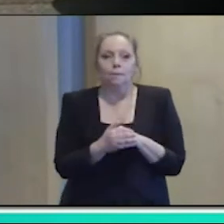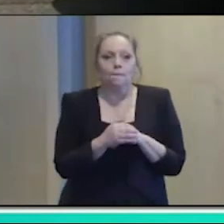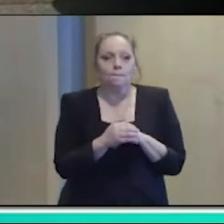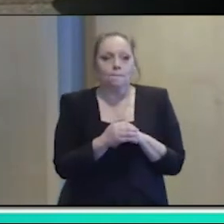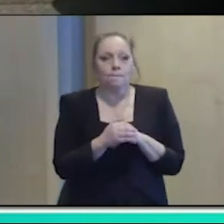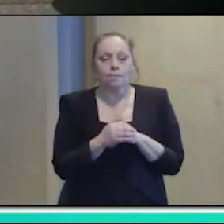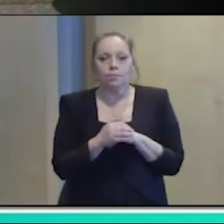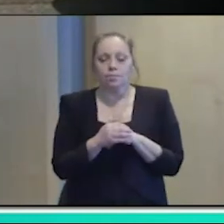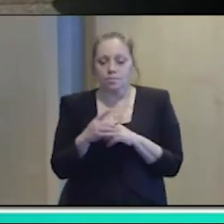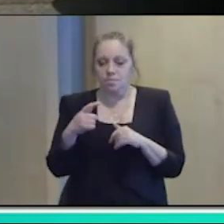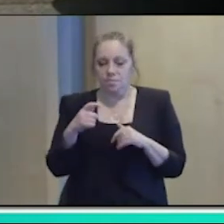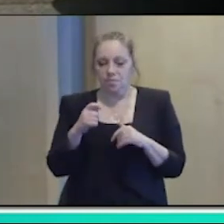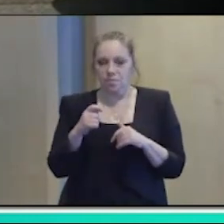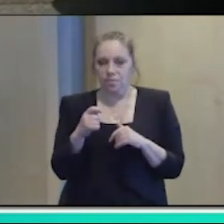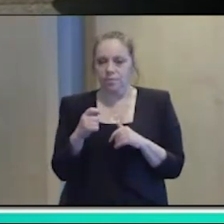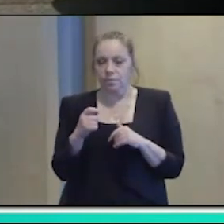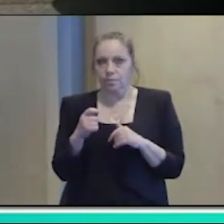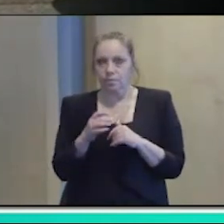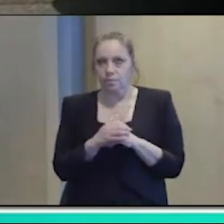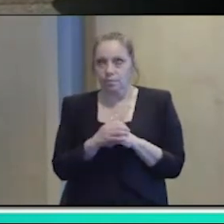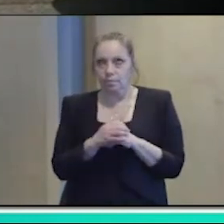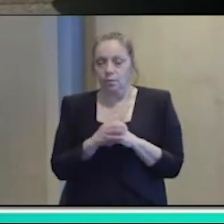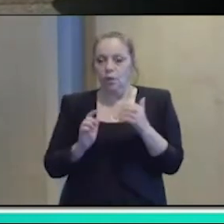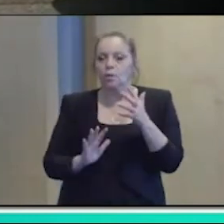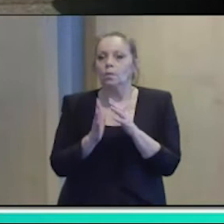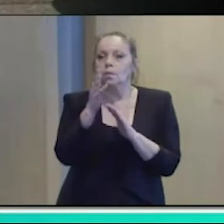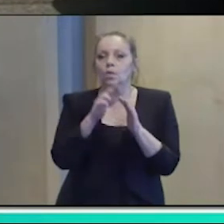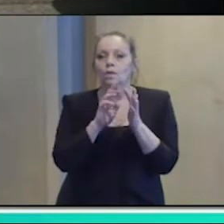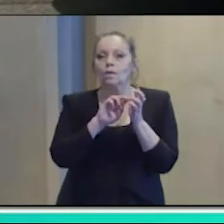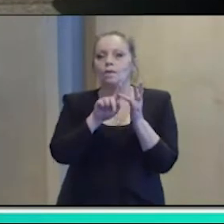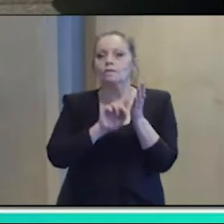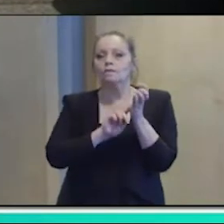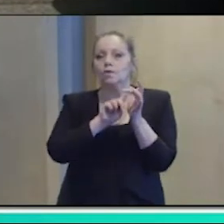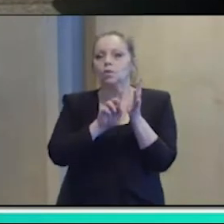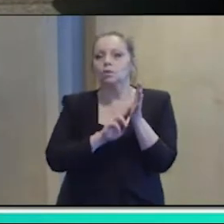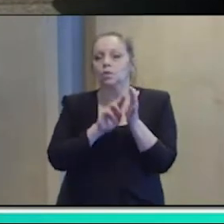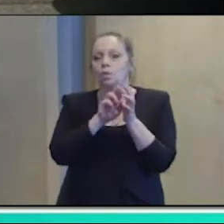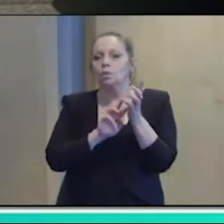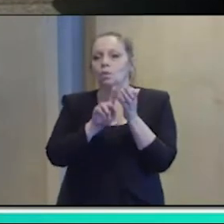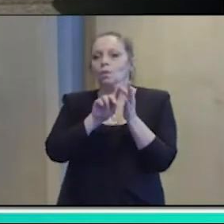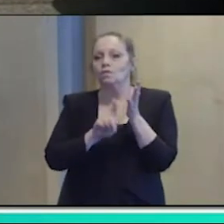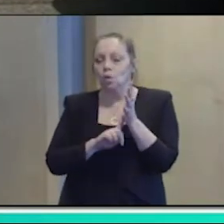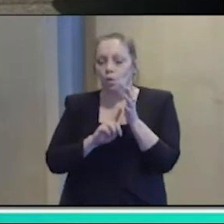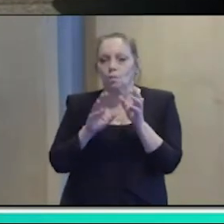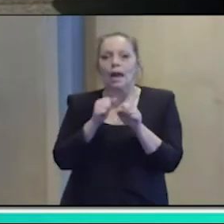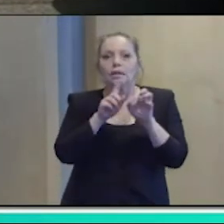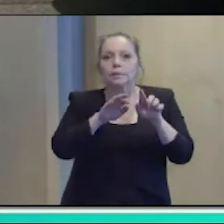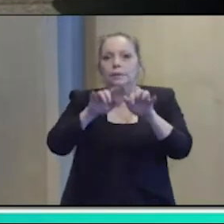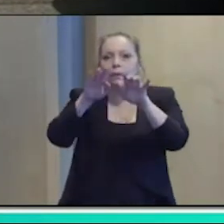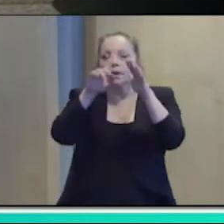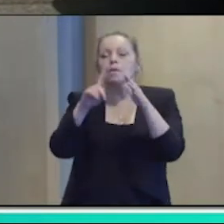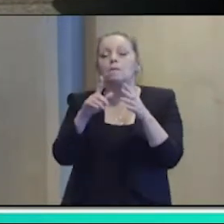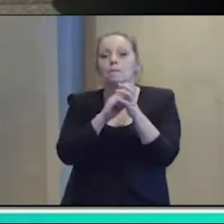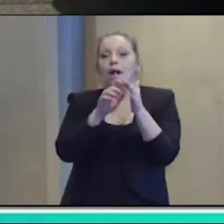burning fossil fuels results in particles because coal and hydrocarbons are long